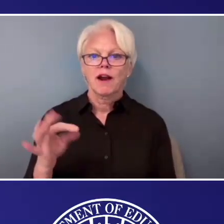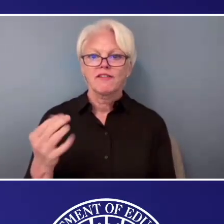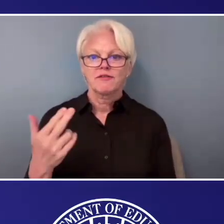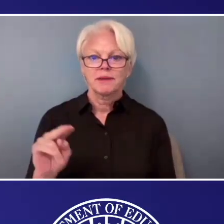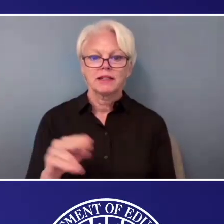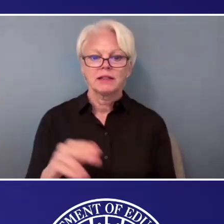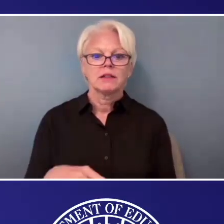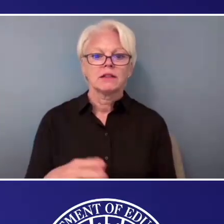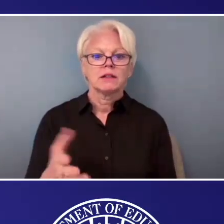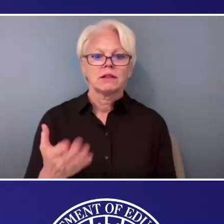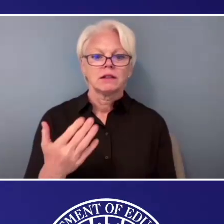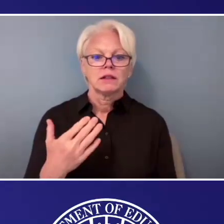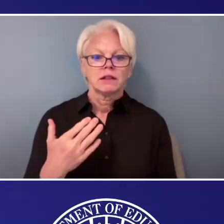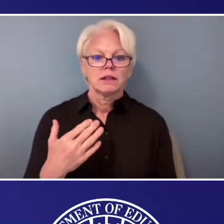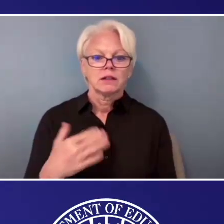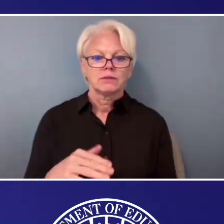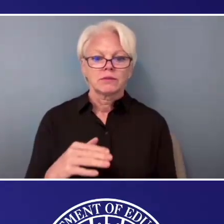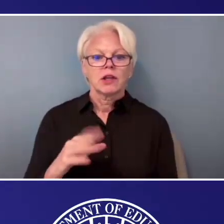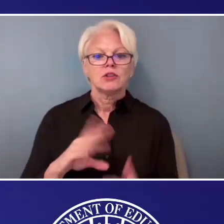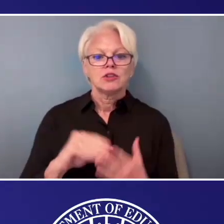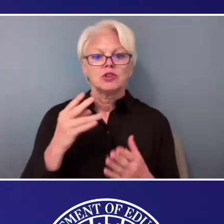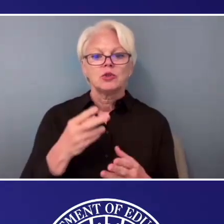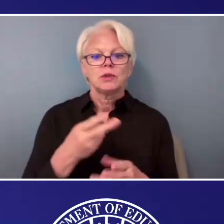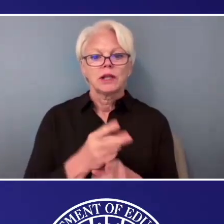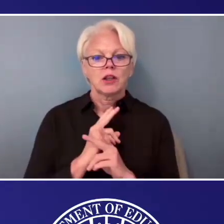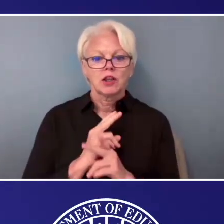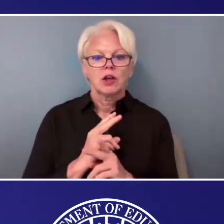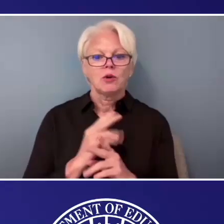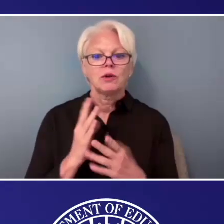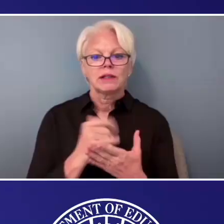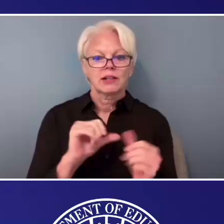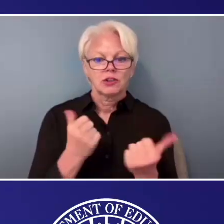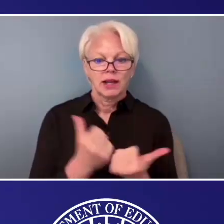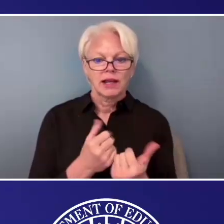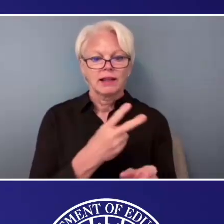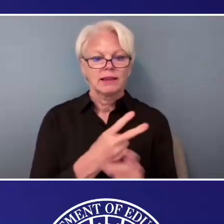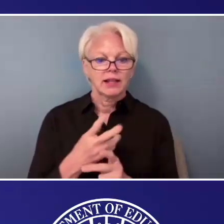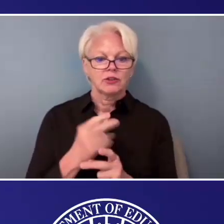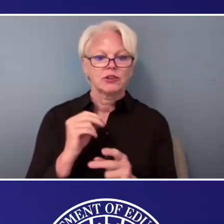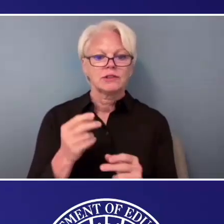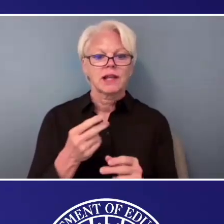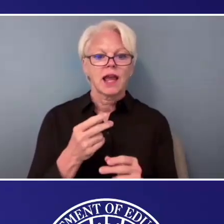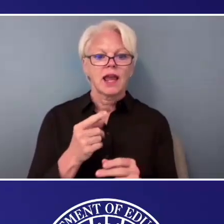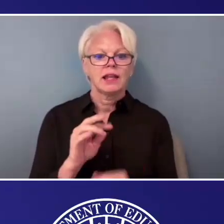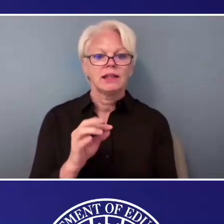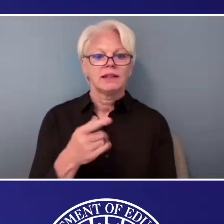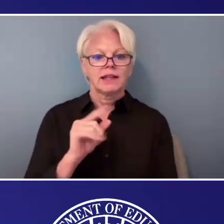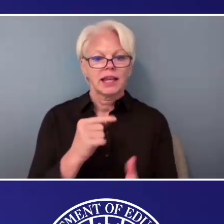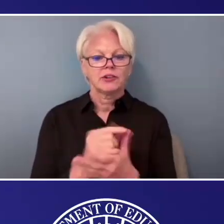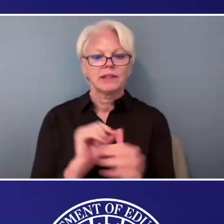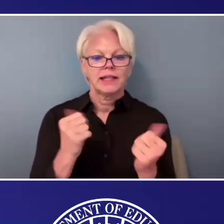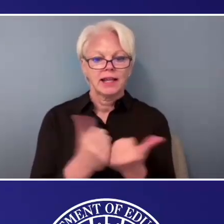collection agencies, lenders, and guaranty agencies, primary? Alex Ricci, present. Alternate.